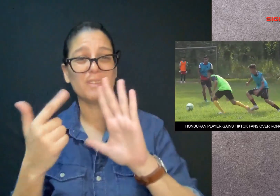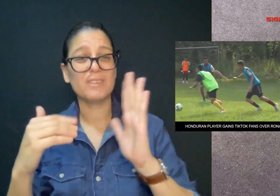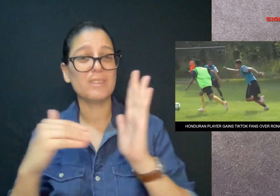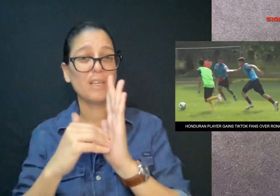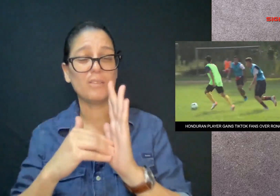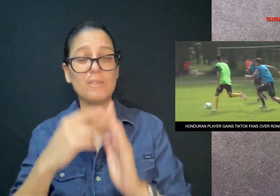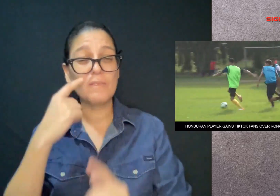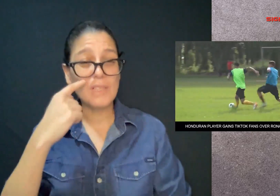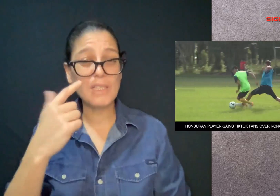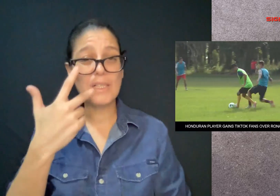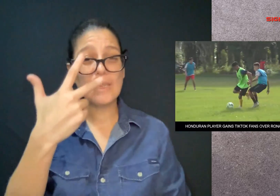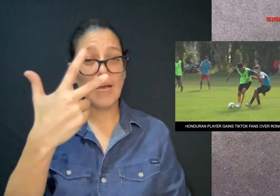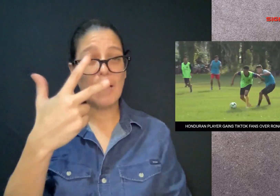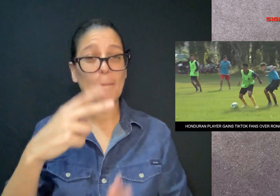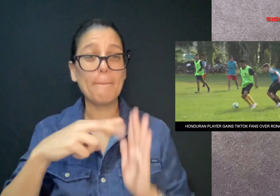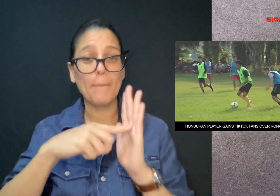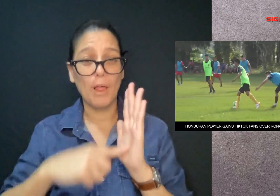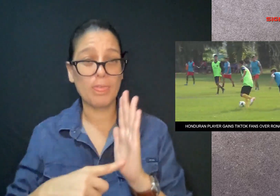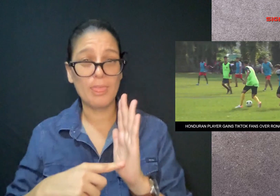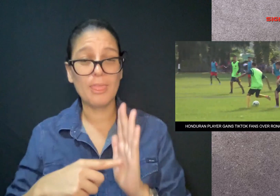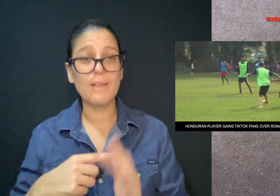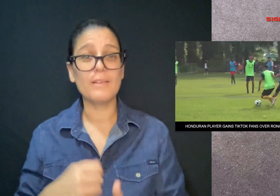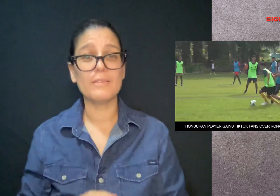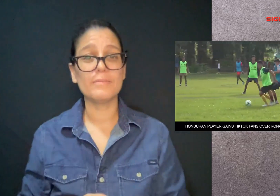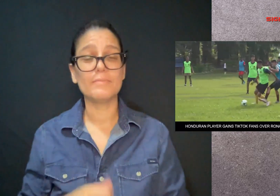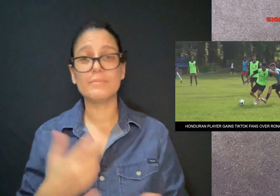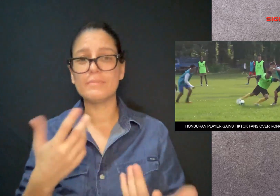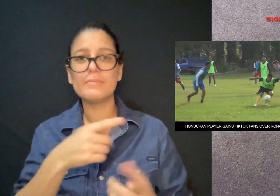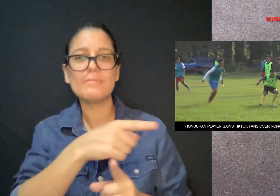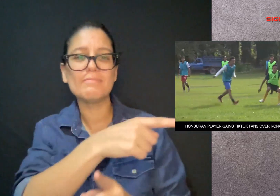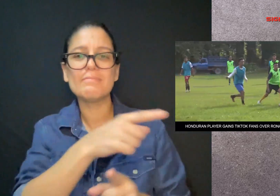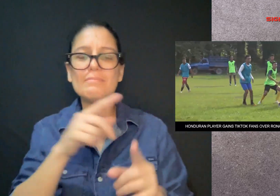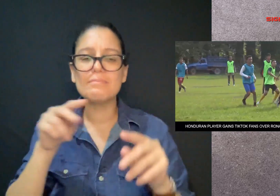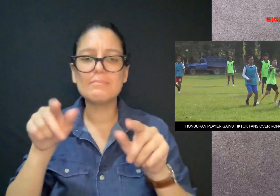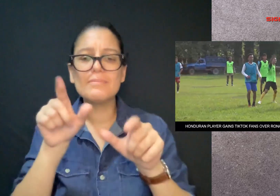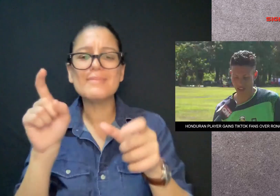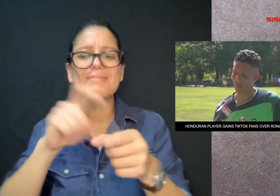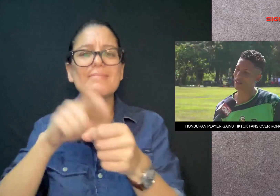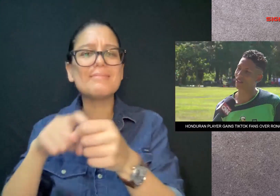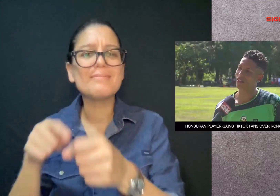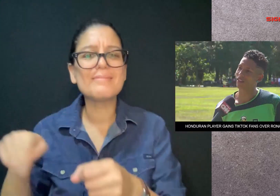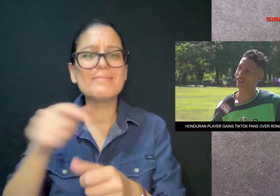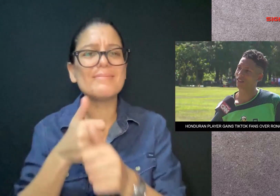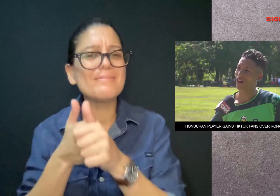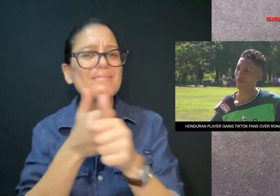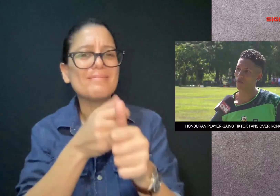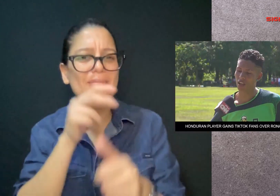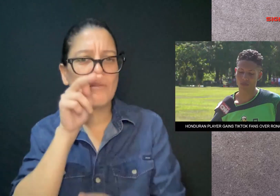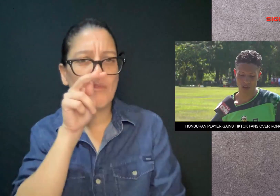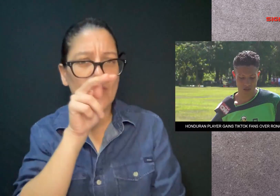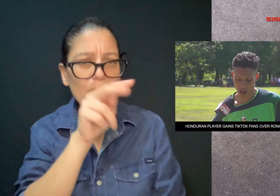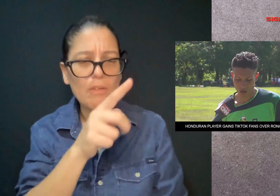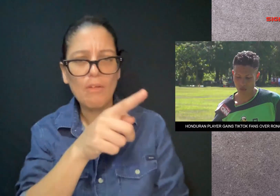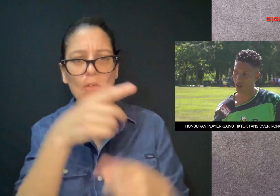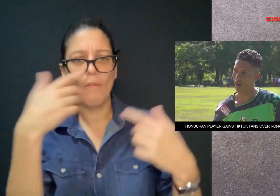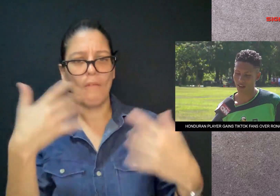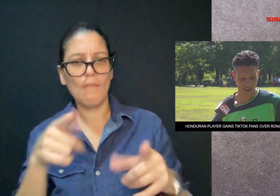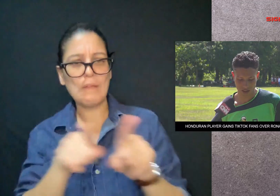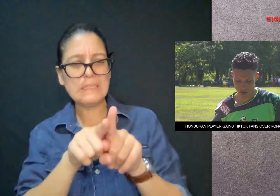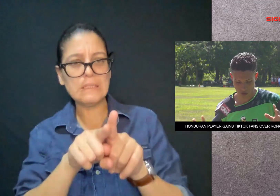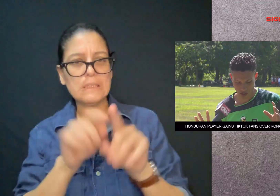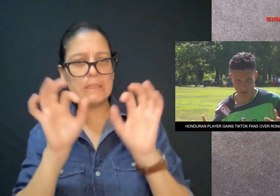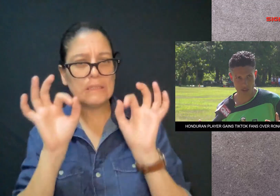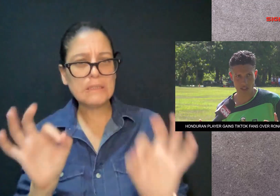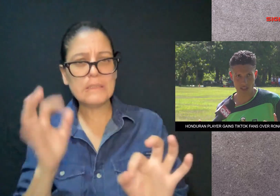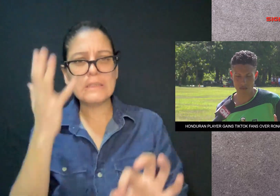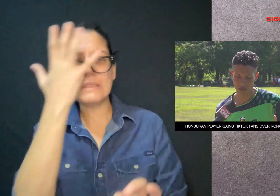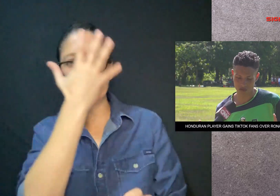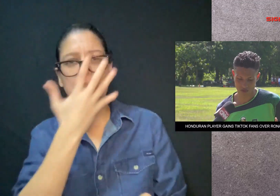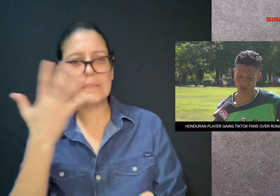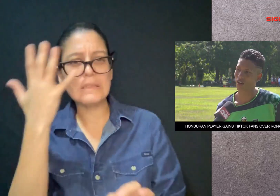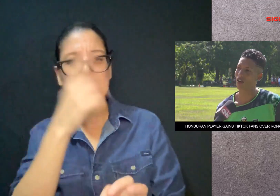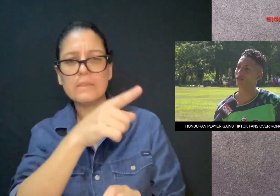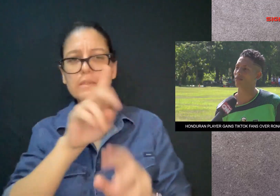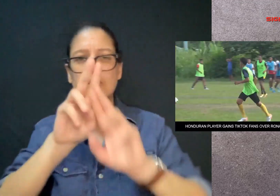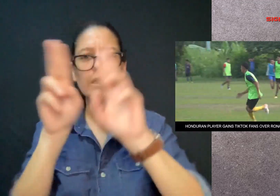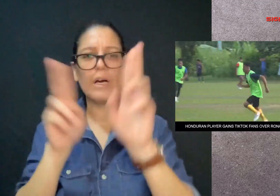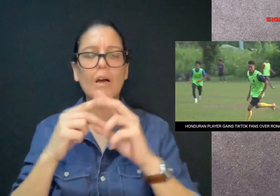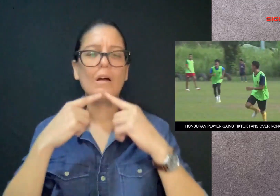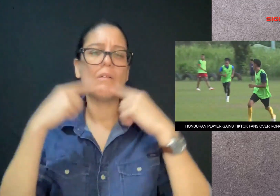than 67,000 in only three months that's because some of his followers think he resembles international